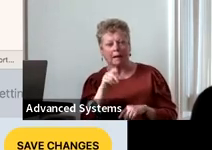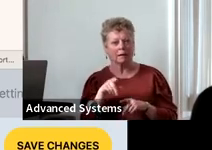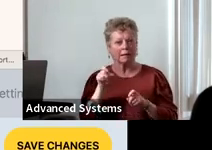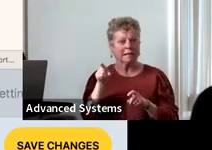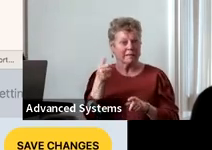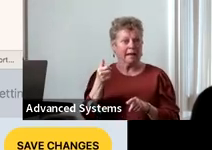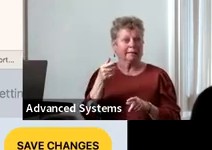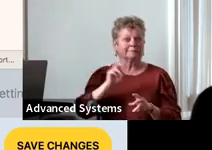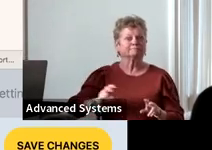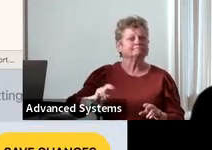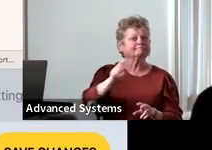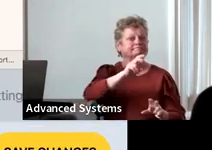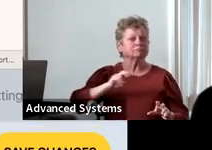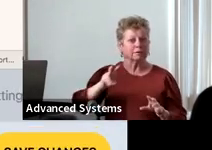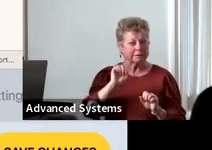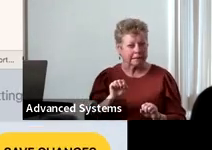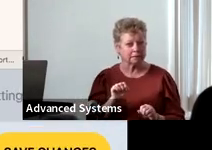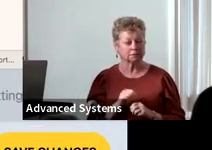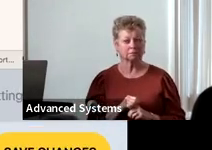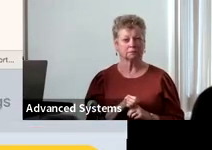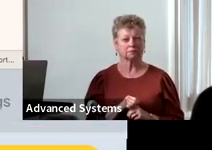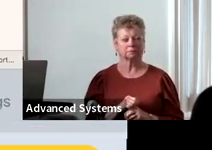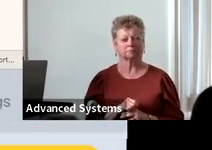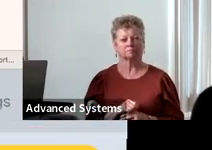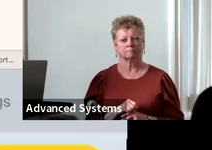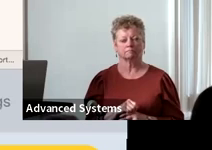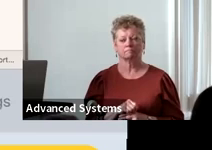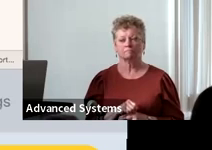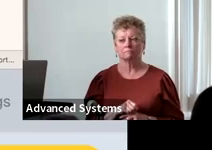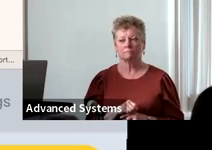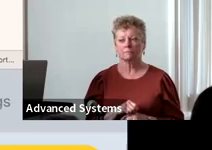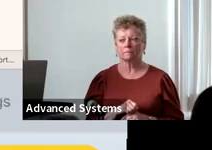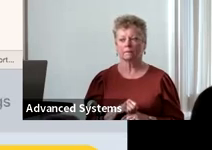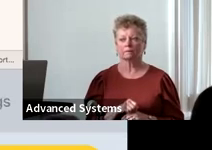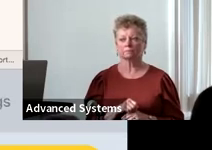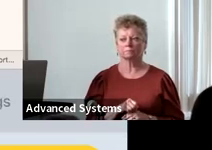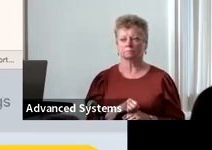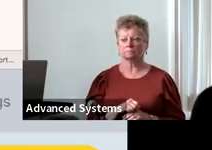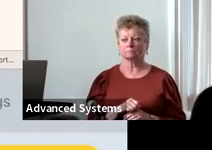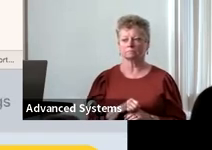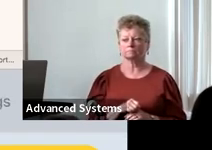I will just zoom in a little bit to give you a feel for some of those answers